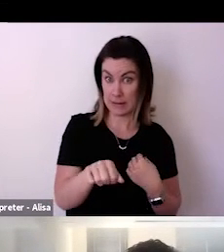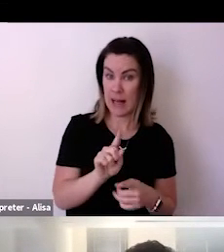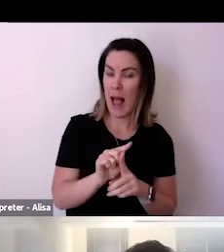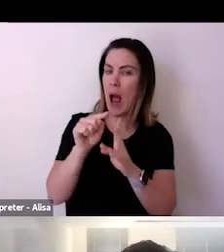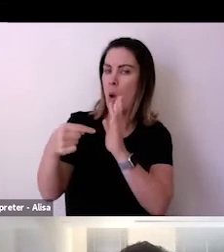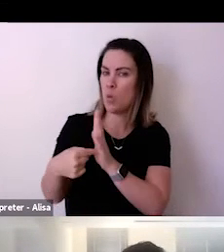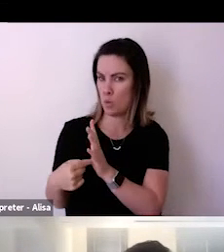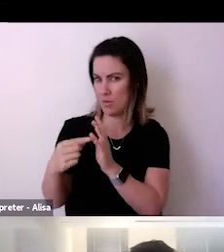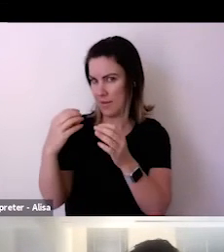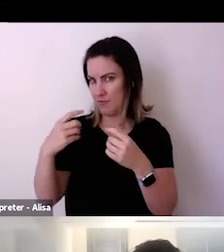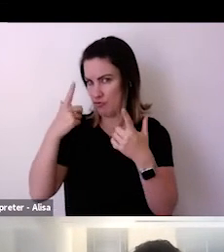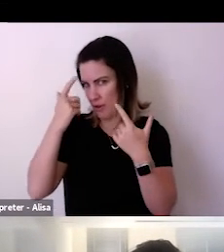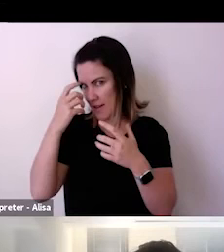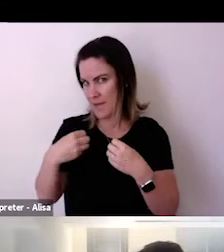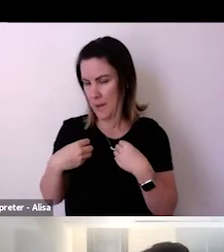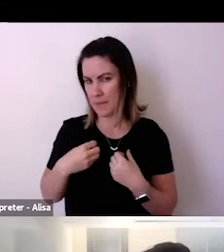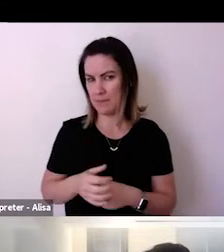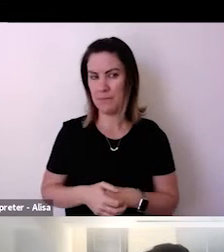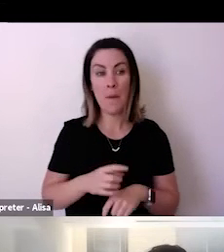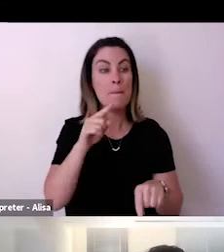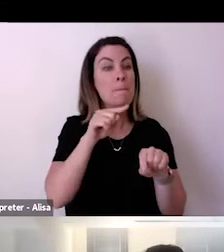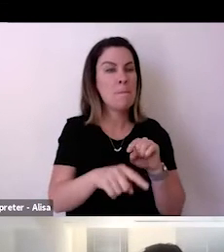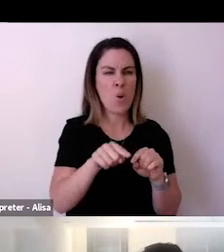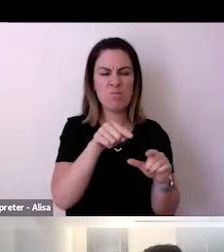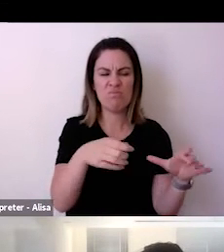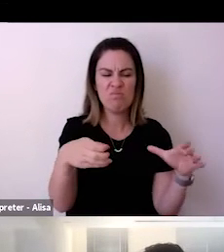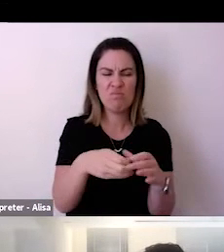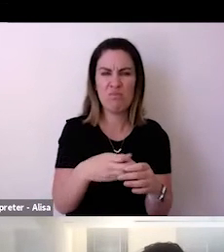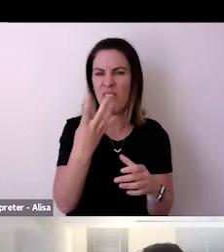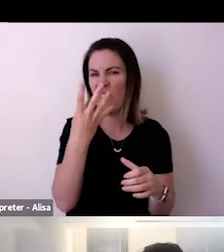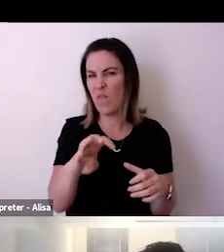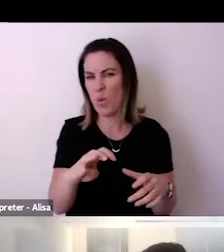scalper in 40 students or so at the time. Was one large scale example which we